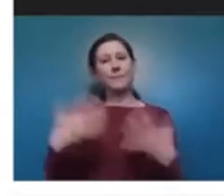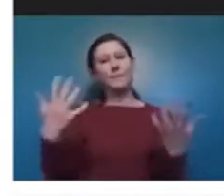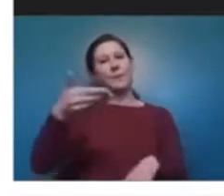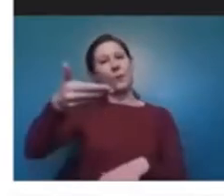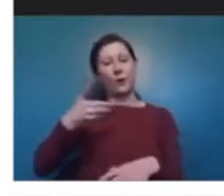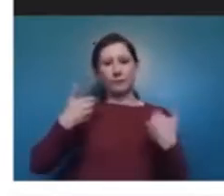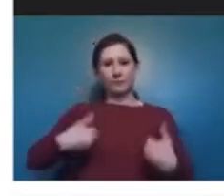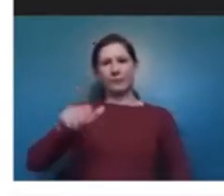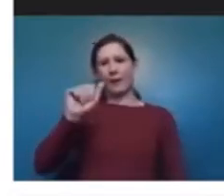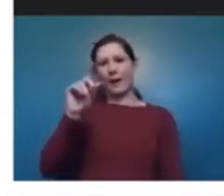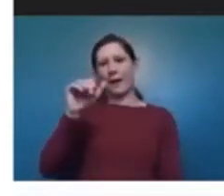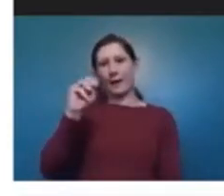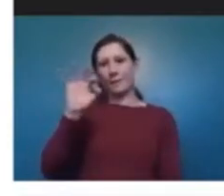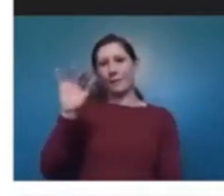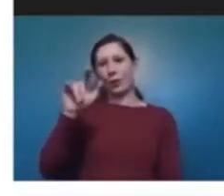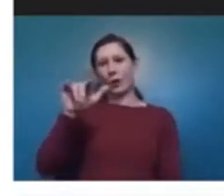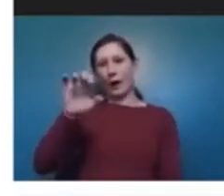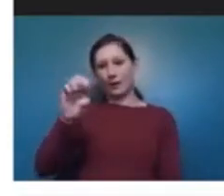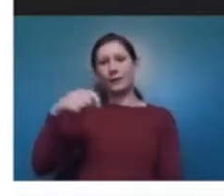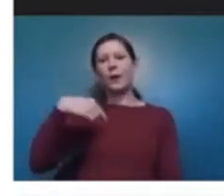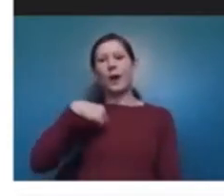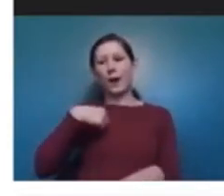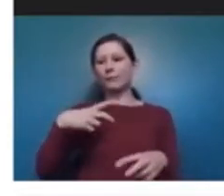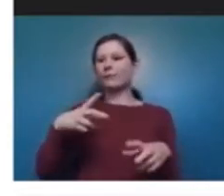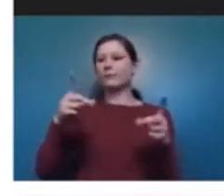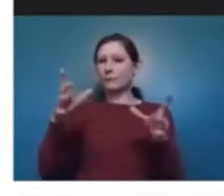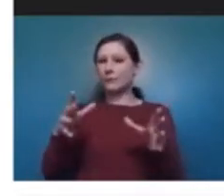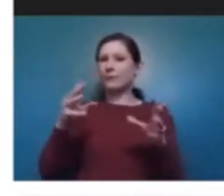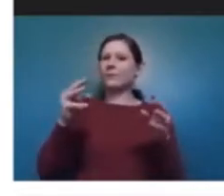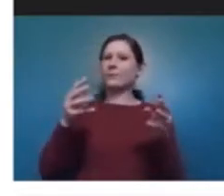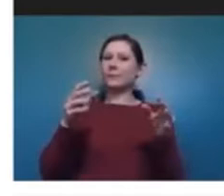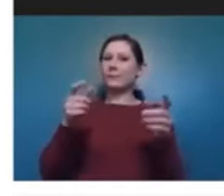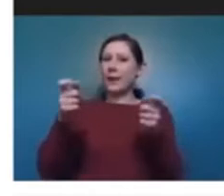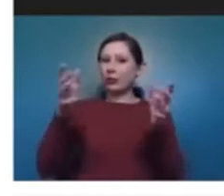Adam: Welcome. I am Adam Flores, Manager of Community Engagement and Education at Shakespeare Festival St. Louis.